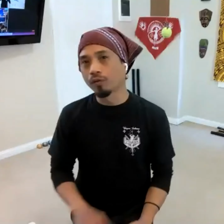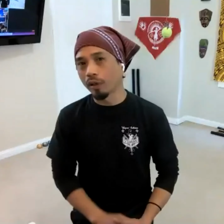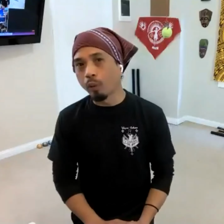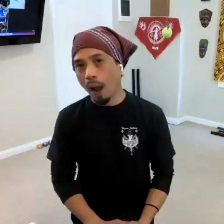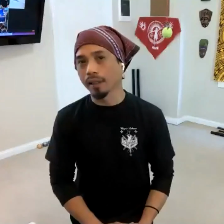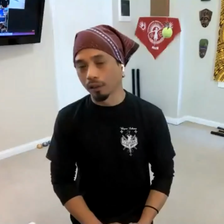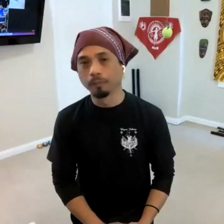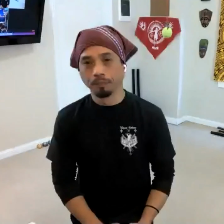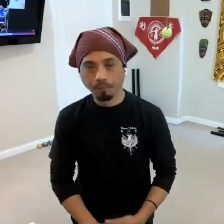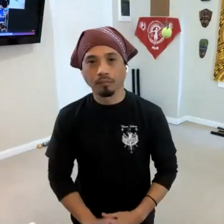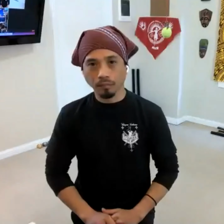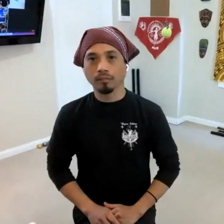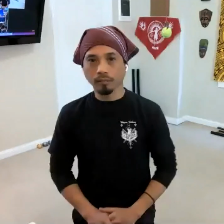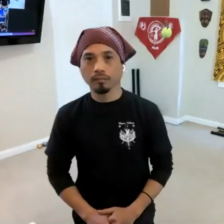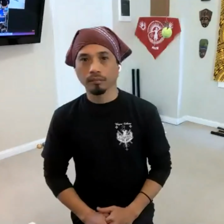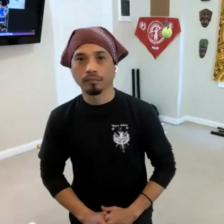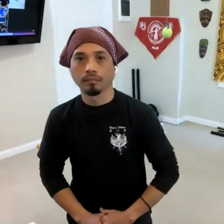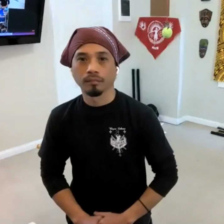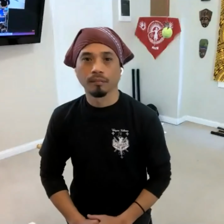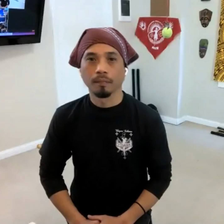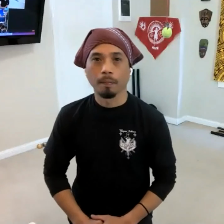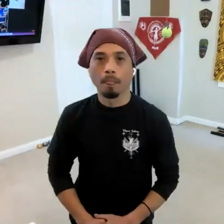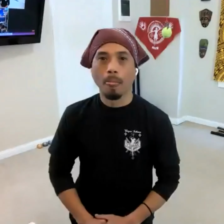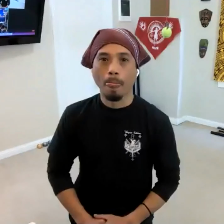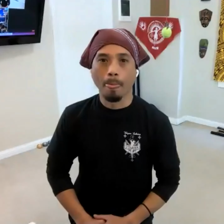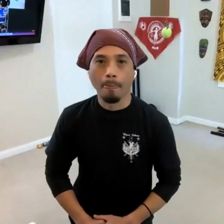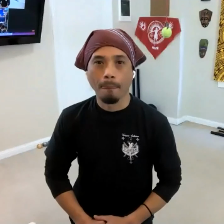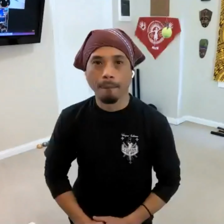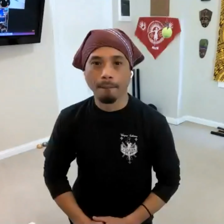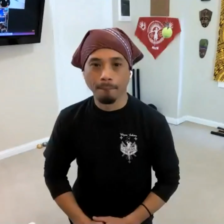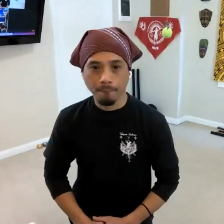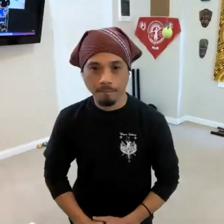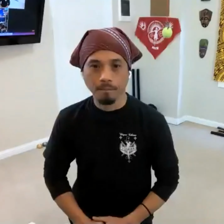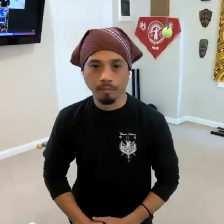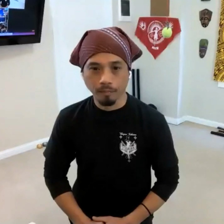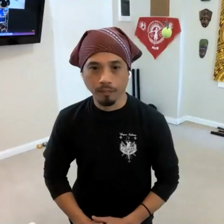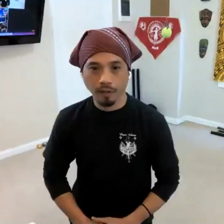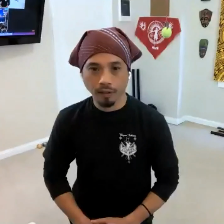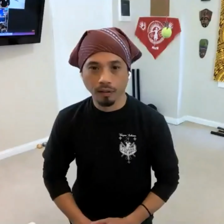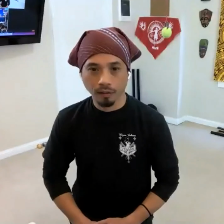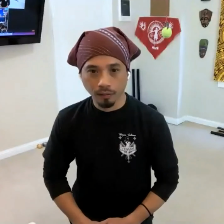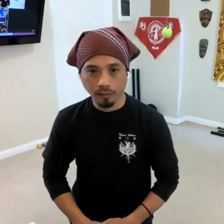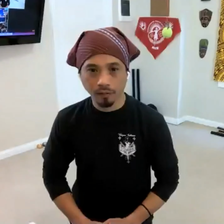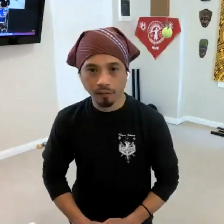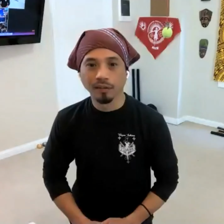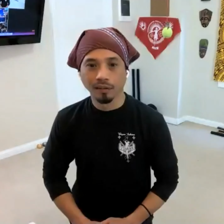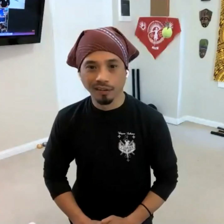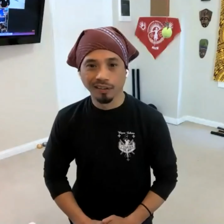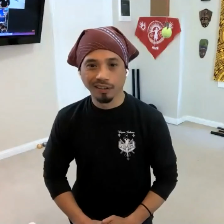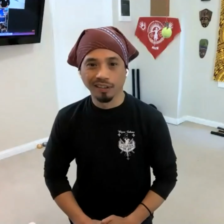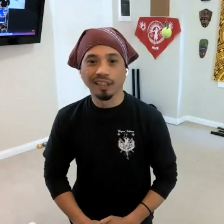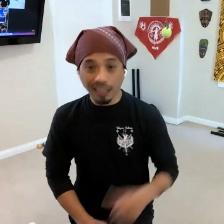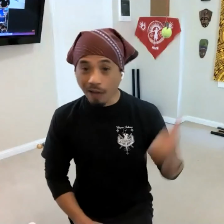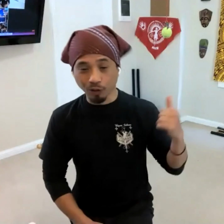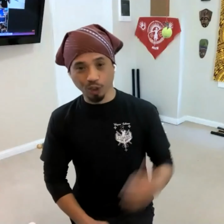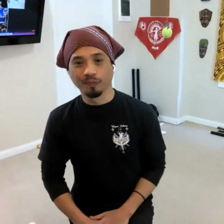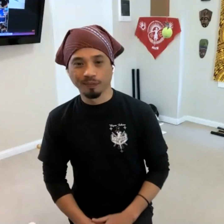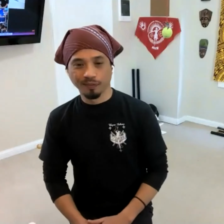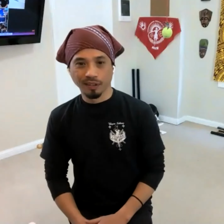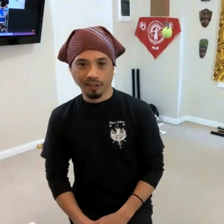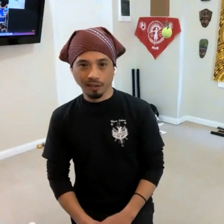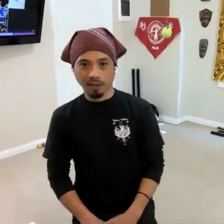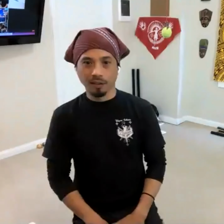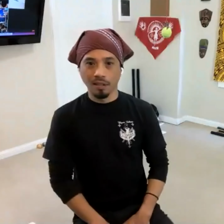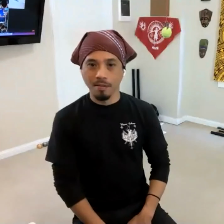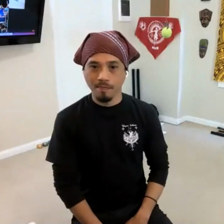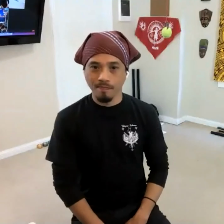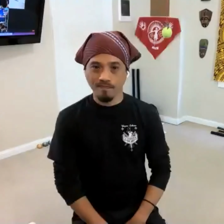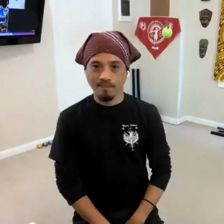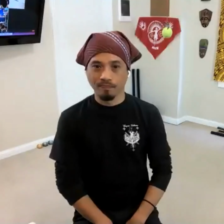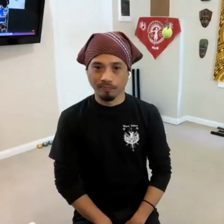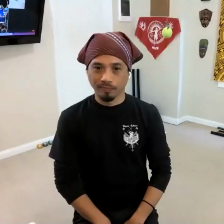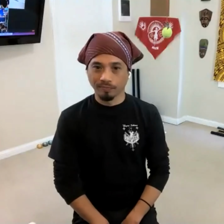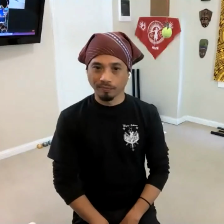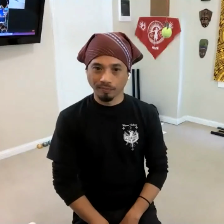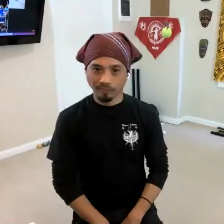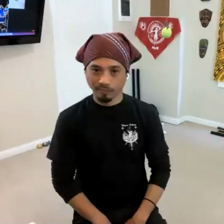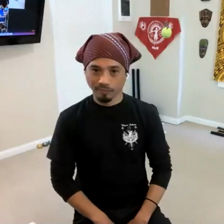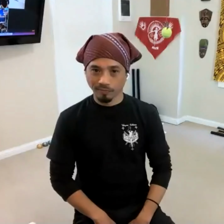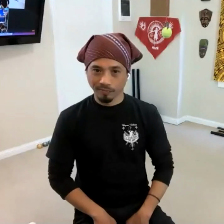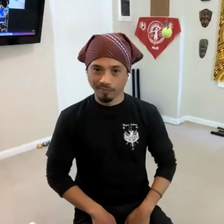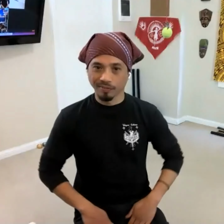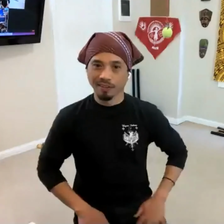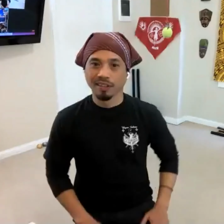IS THERE A MOVIE EXAMPLE?